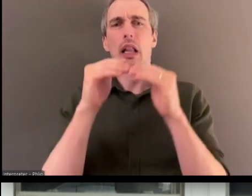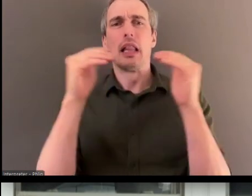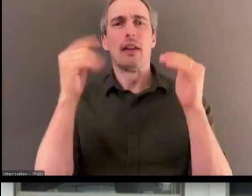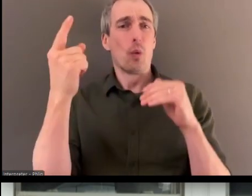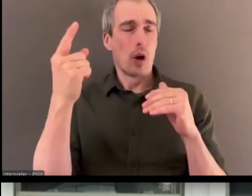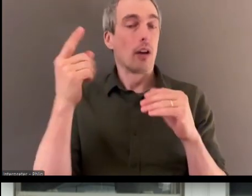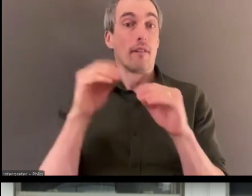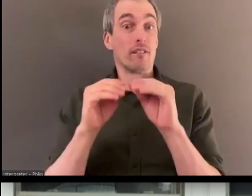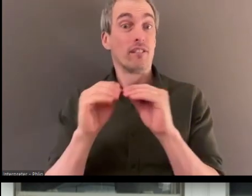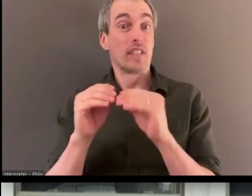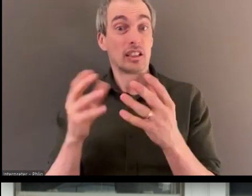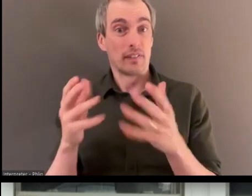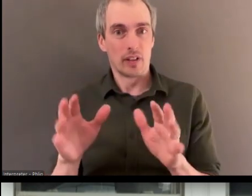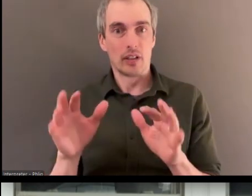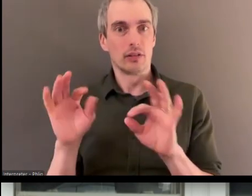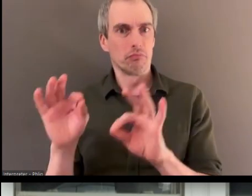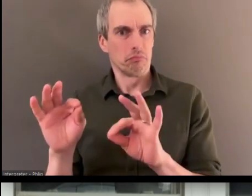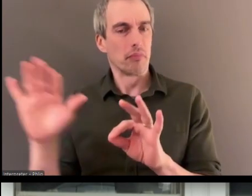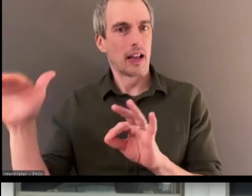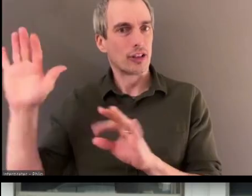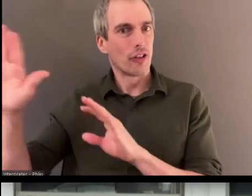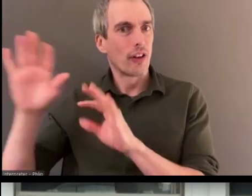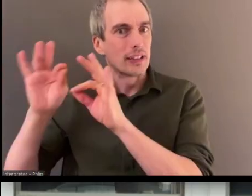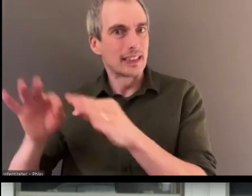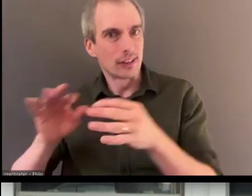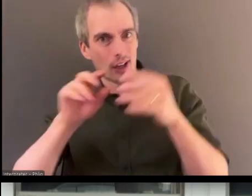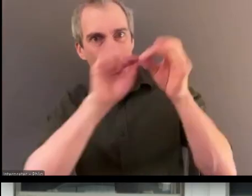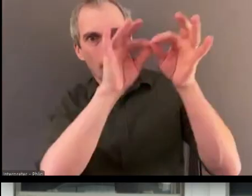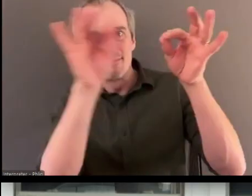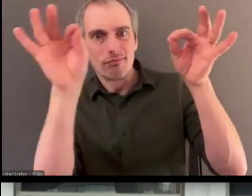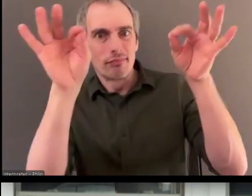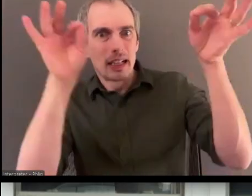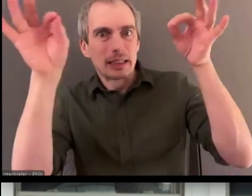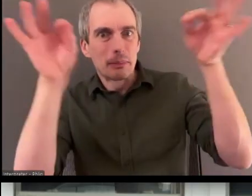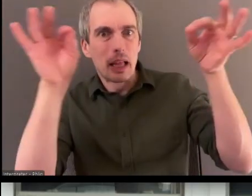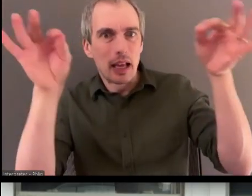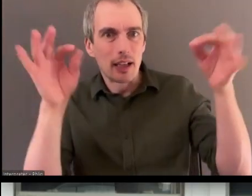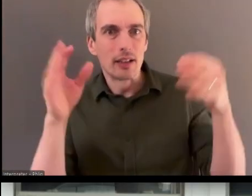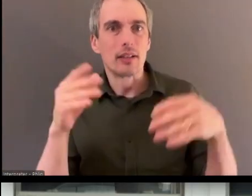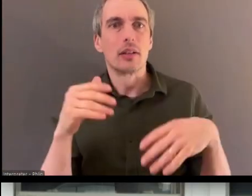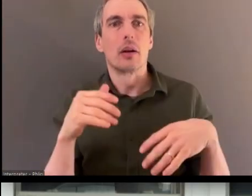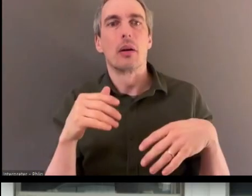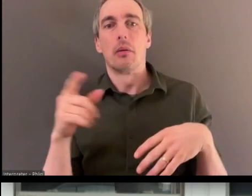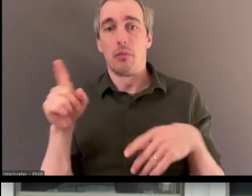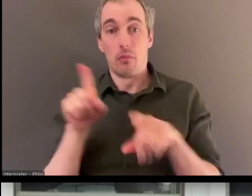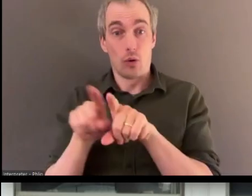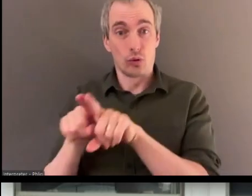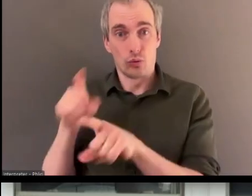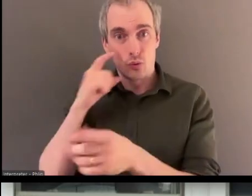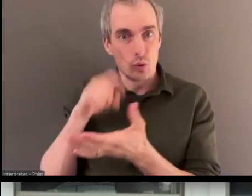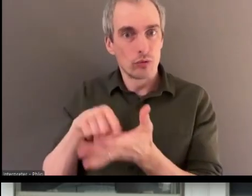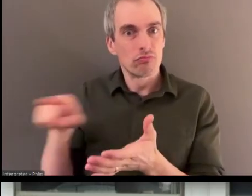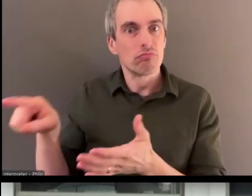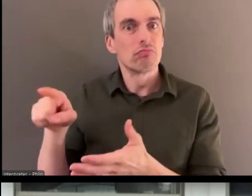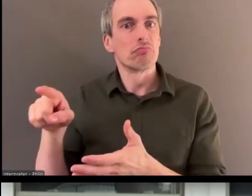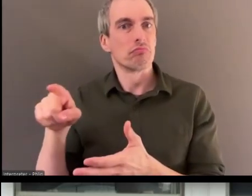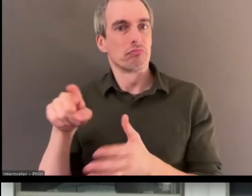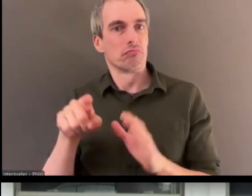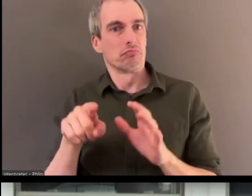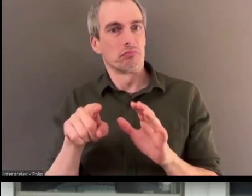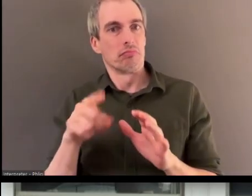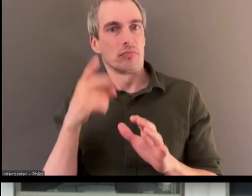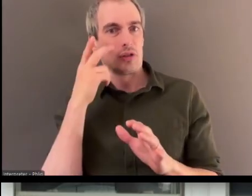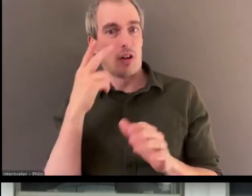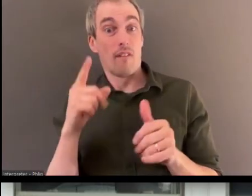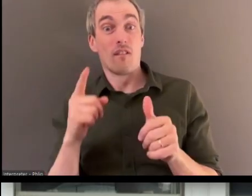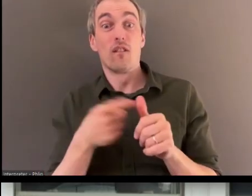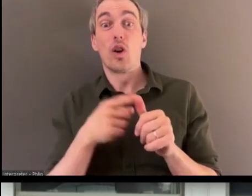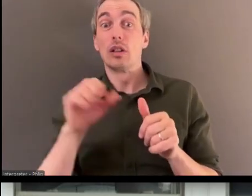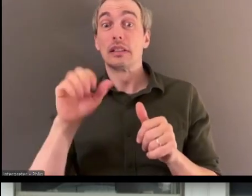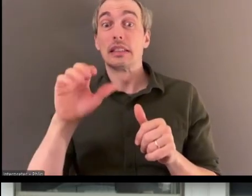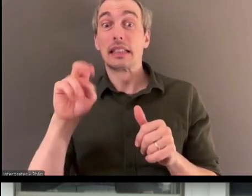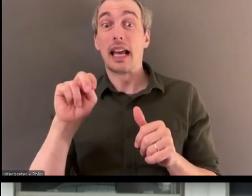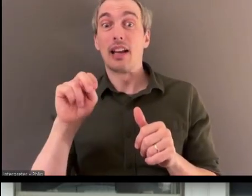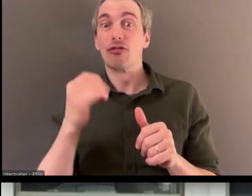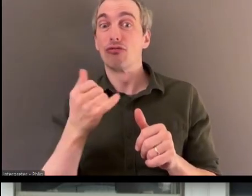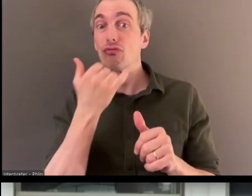And it was able to even detect the initial scan was wrong because of an edge case of